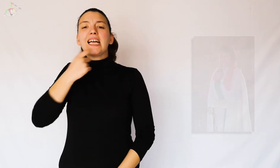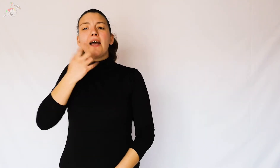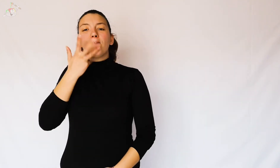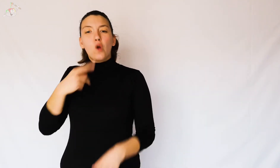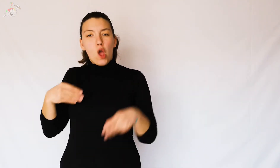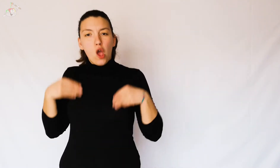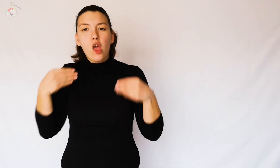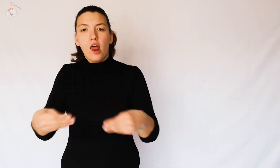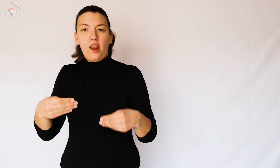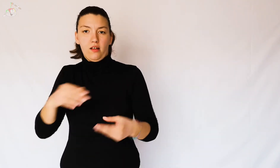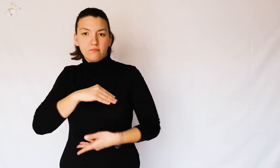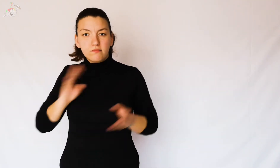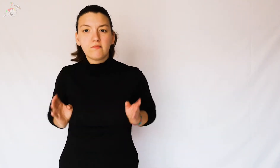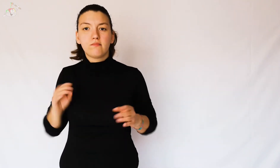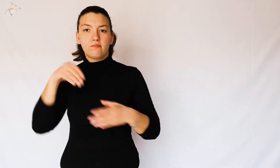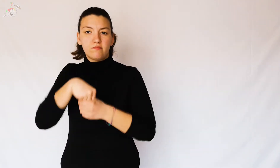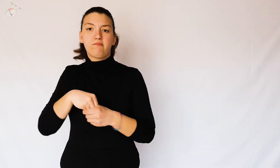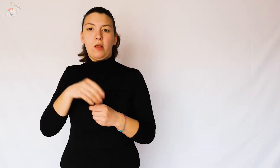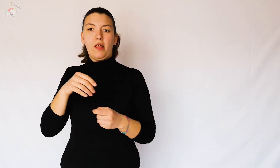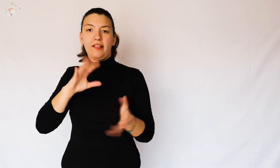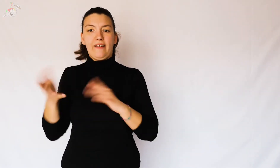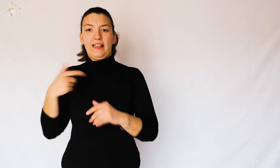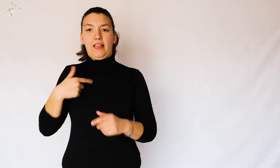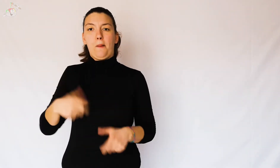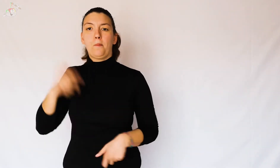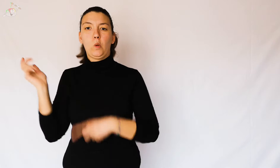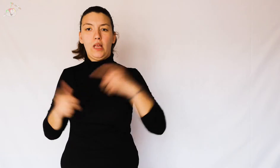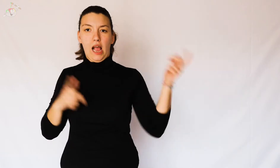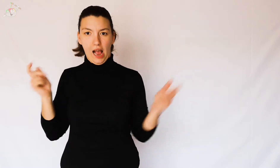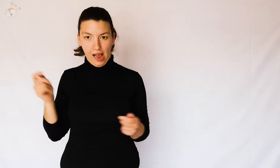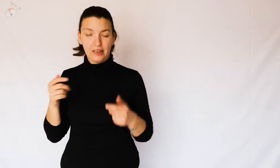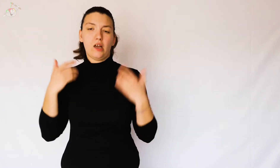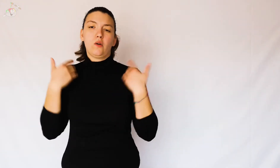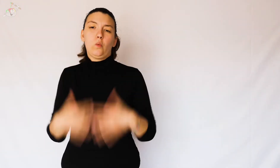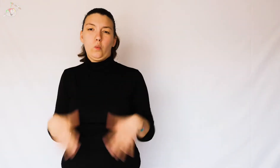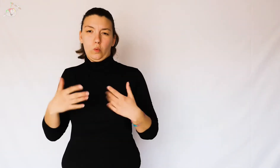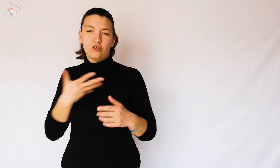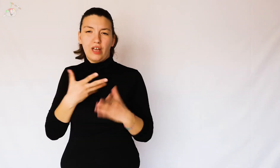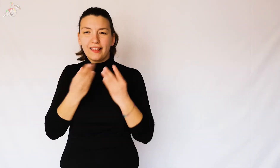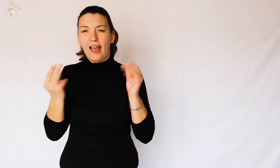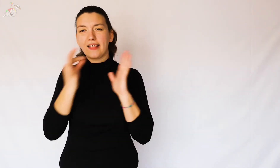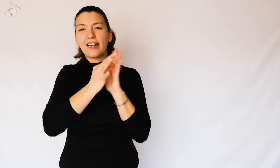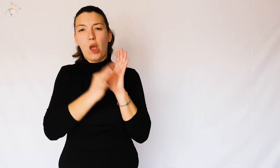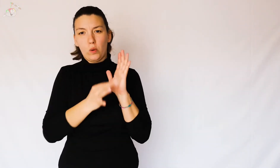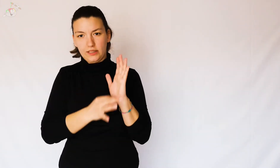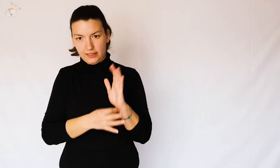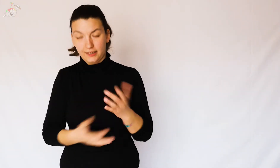Those who want to apply as a miller have many requirements.